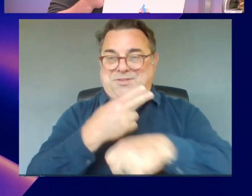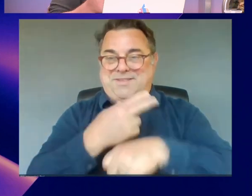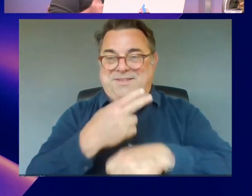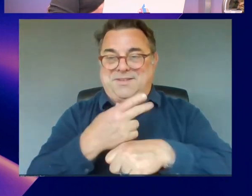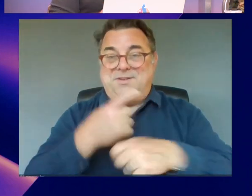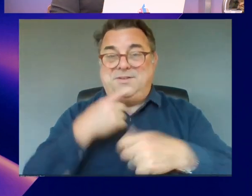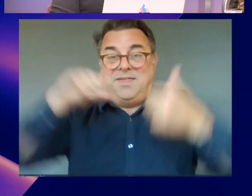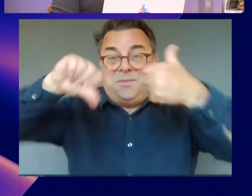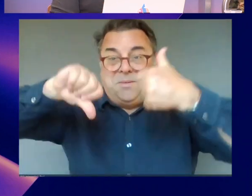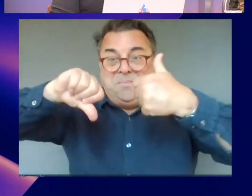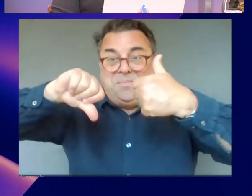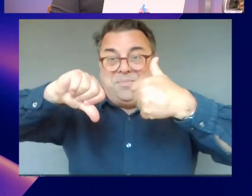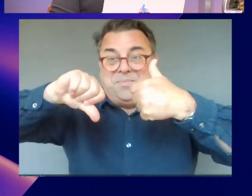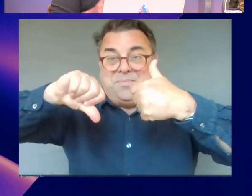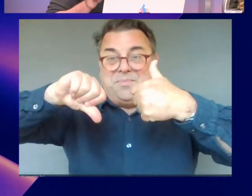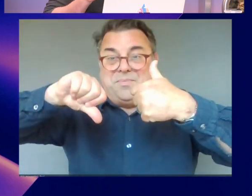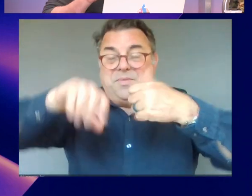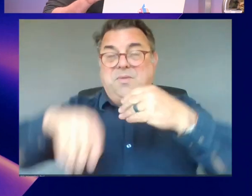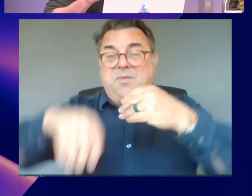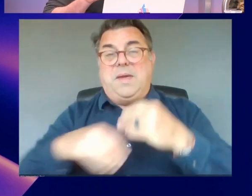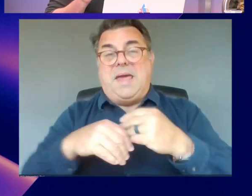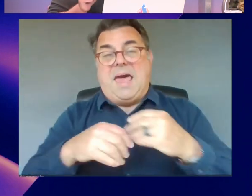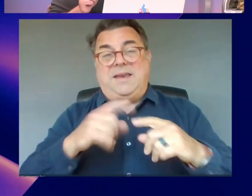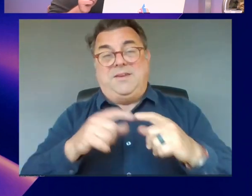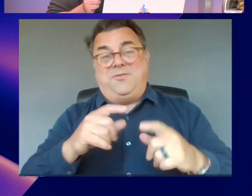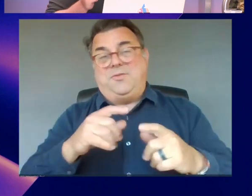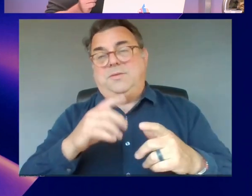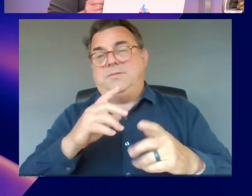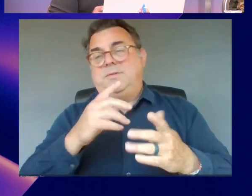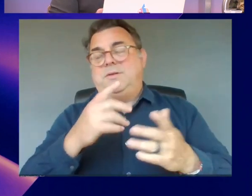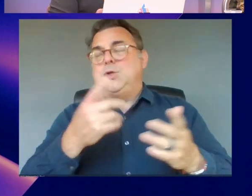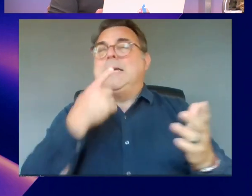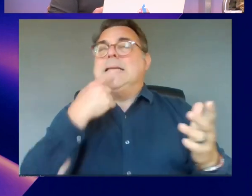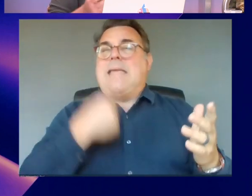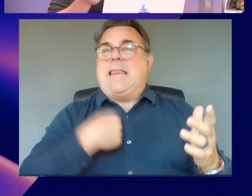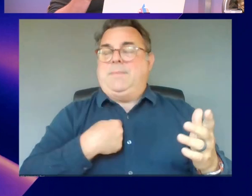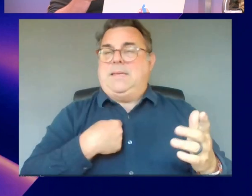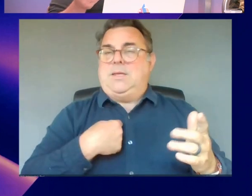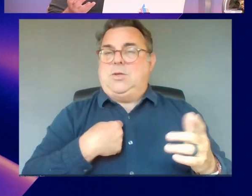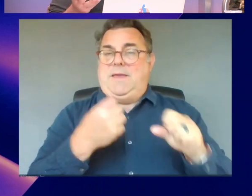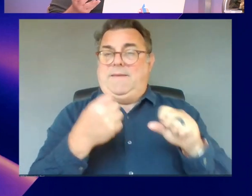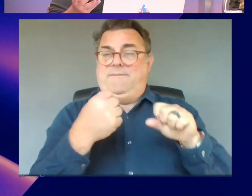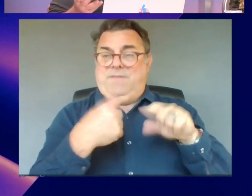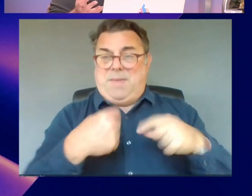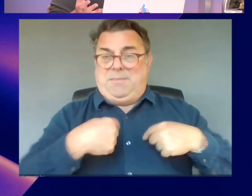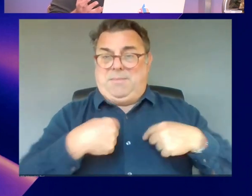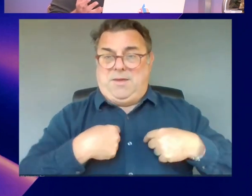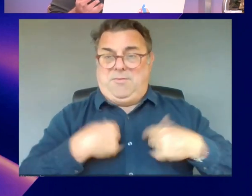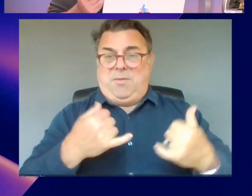We added in a pulse survey form which allows you to tell us and give us some feedback on the log samples you found,